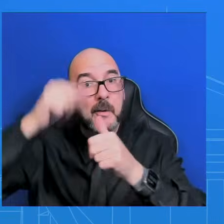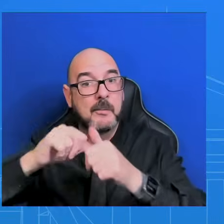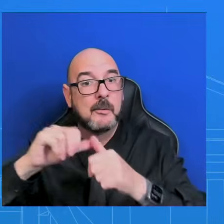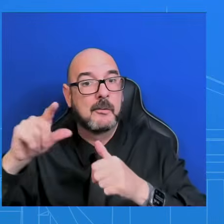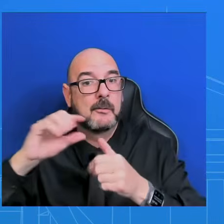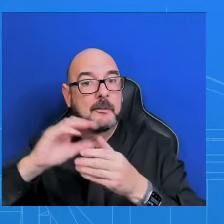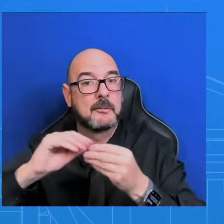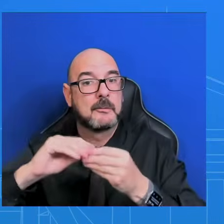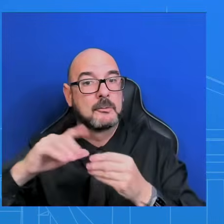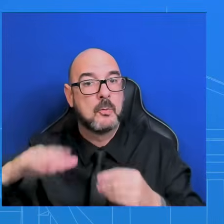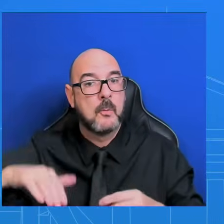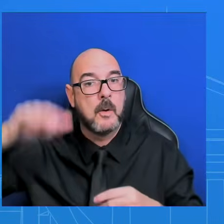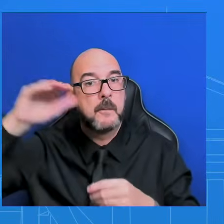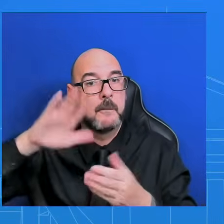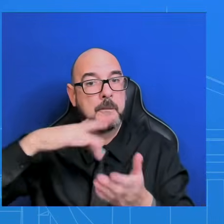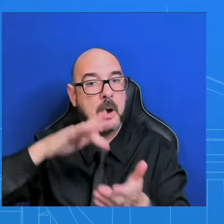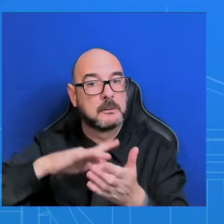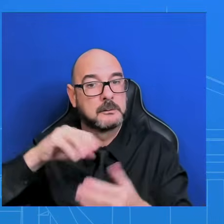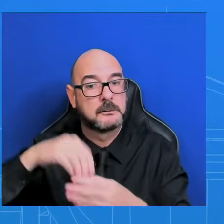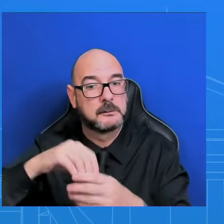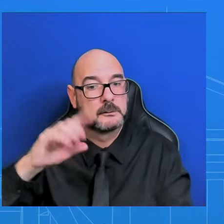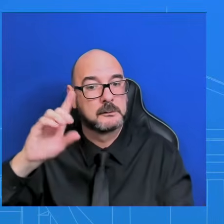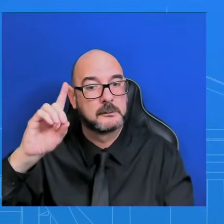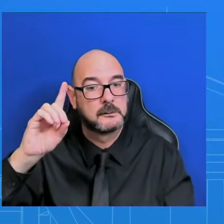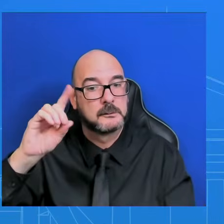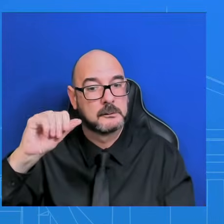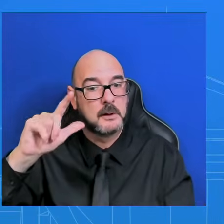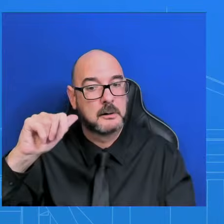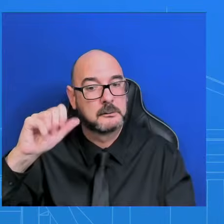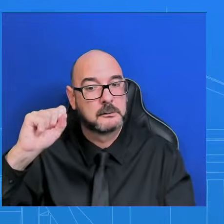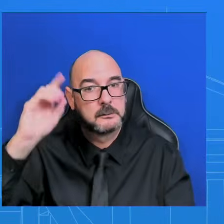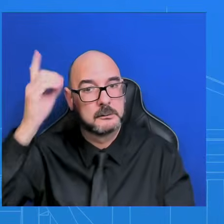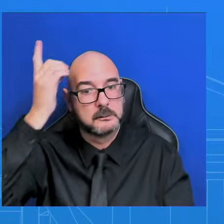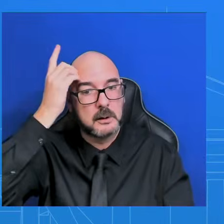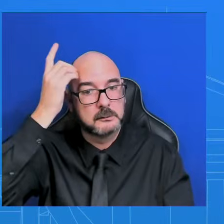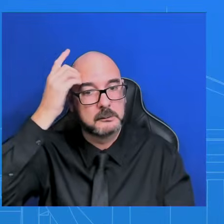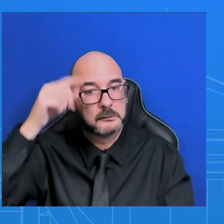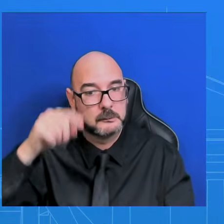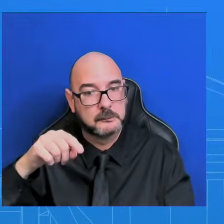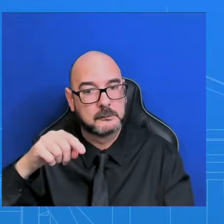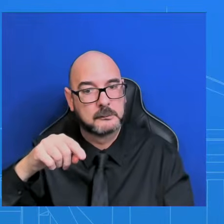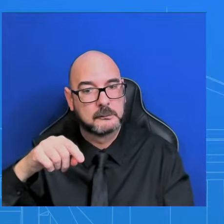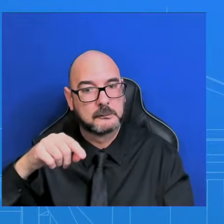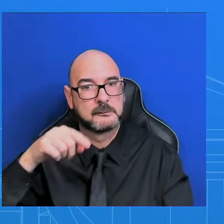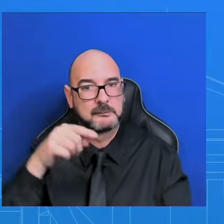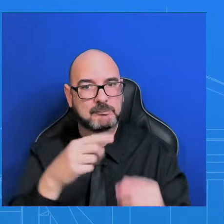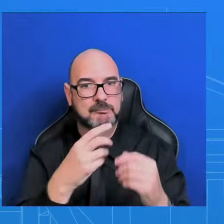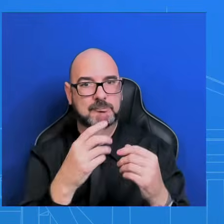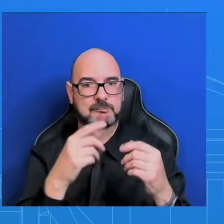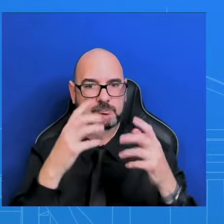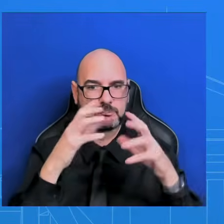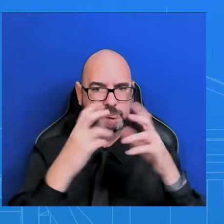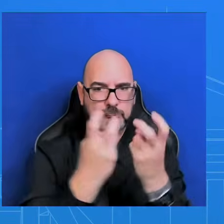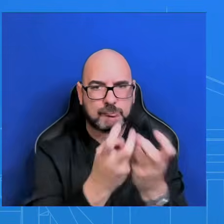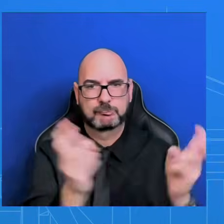who knows what it's like to sit around a kitchen table and try to figure out which bill are you going to pay. Are you going to pay that medical bill?